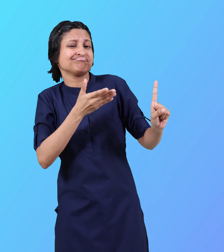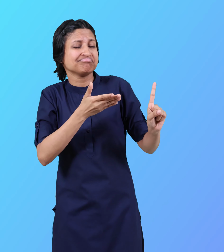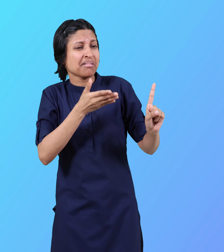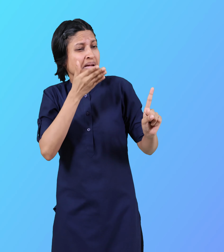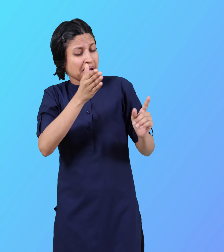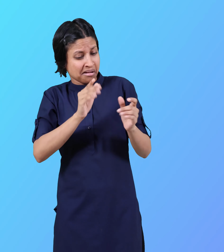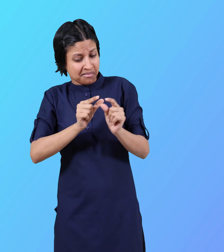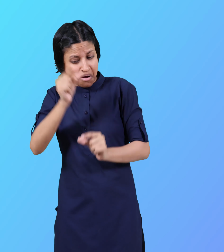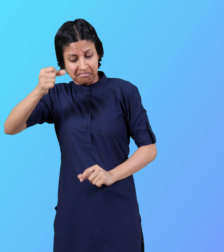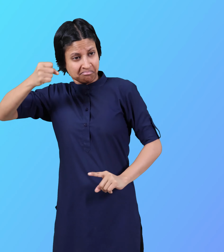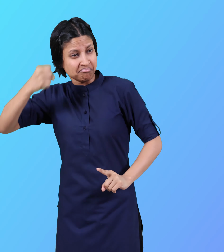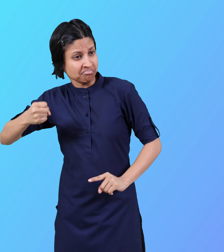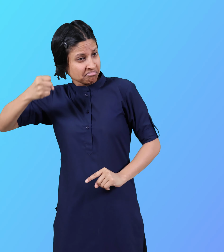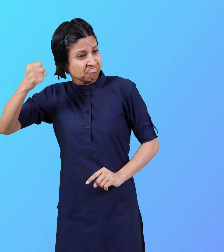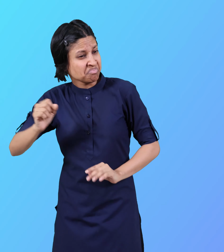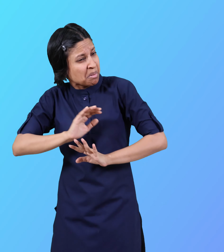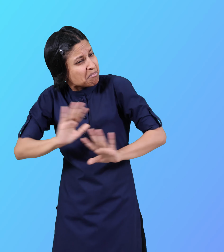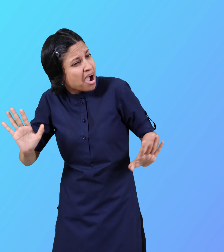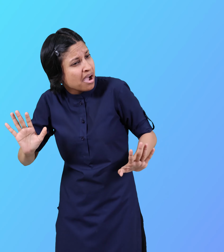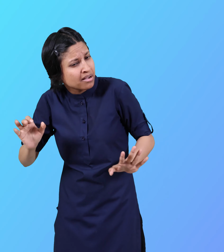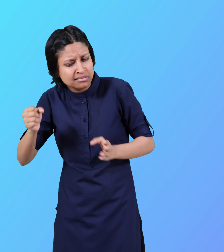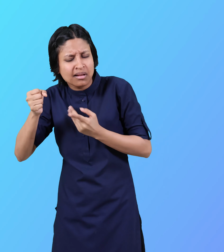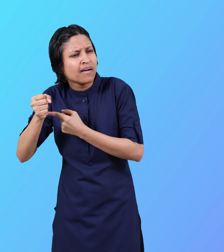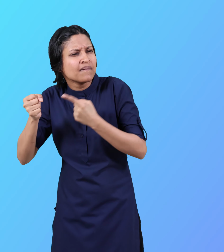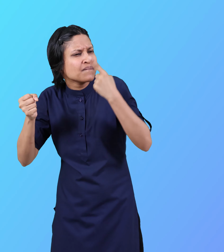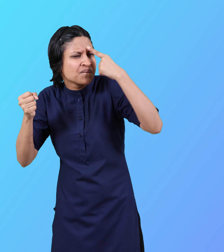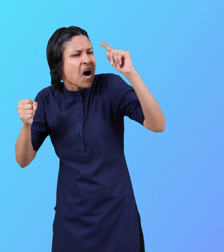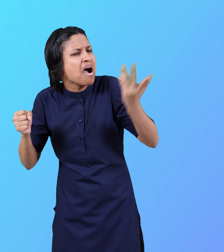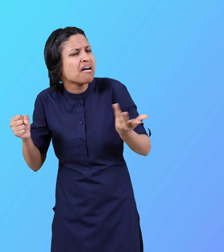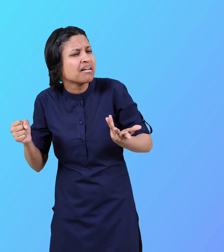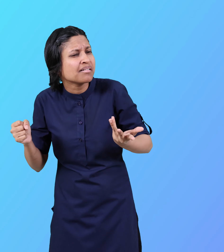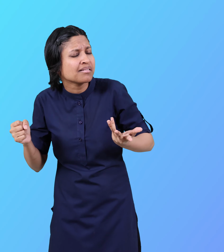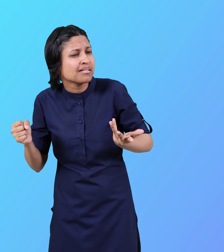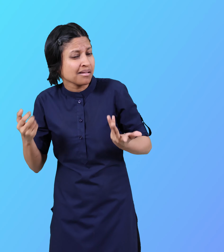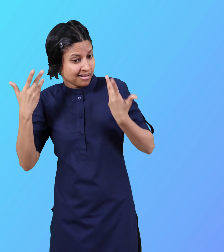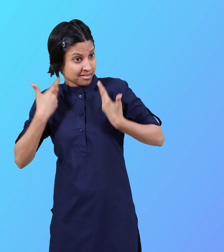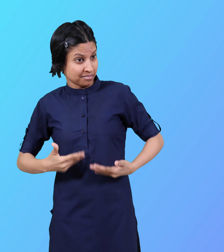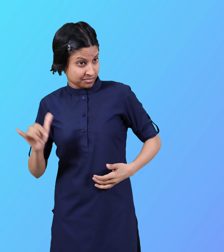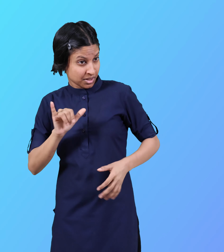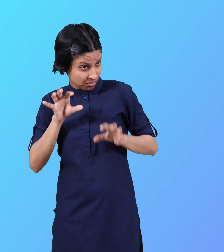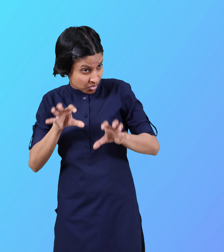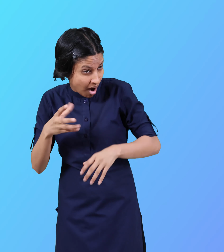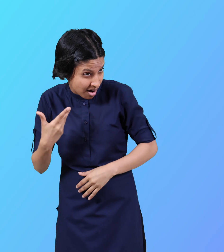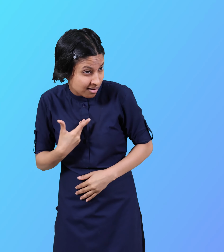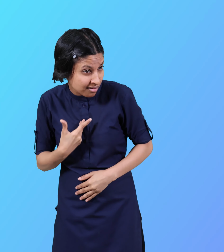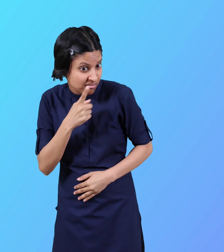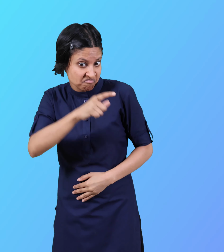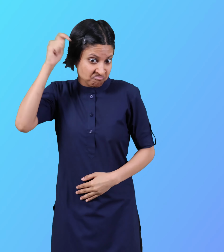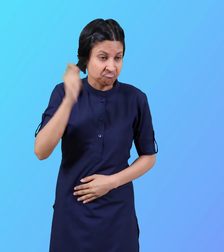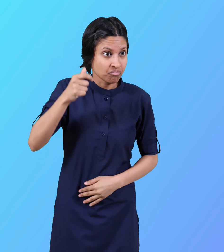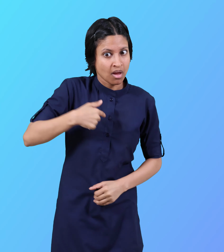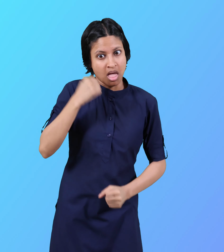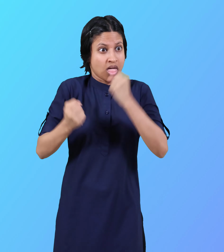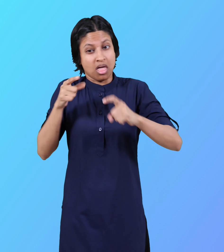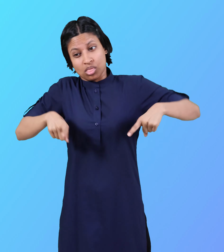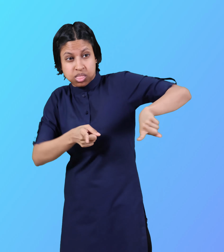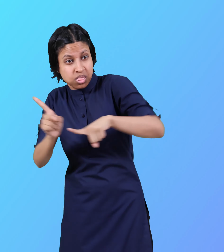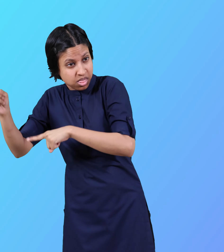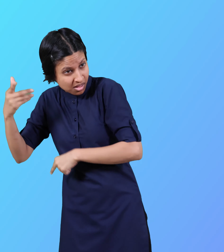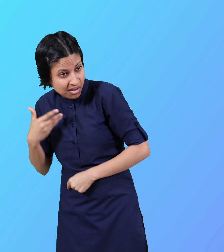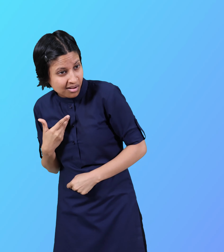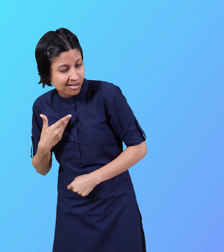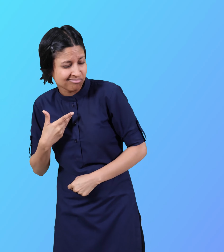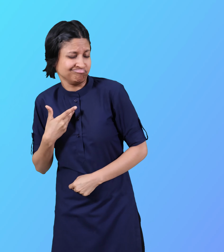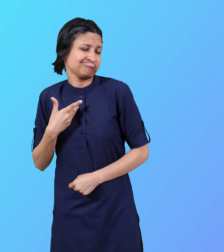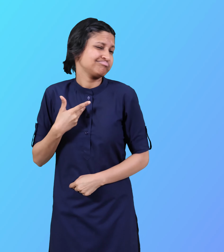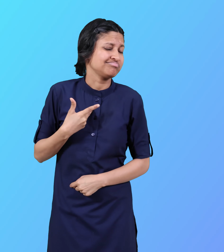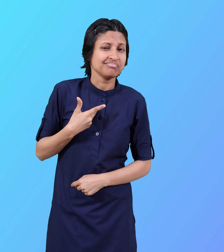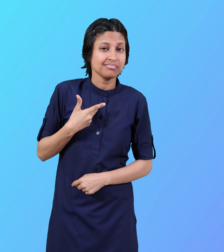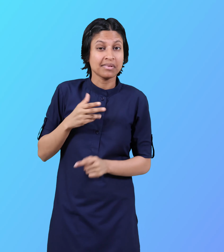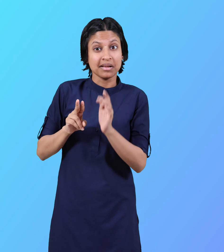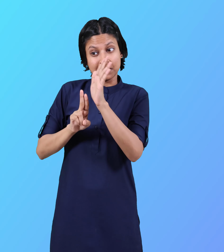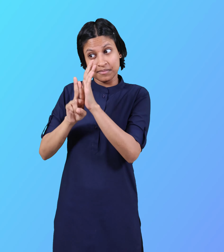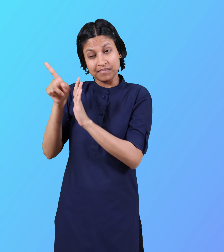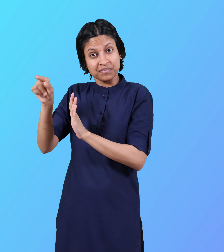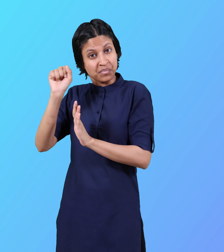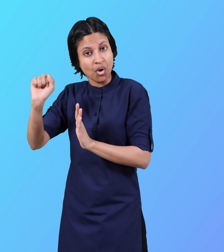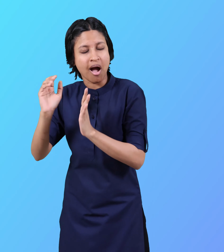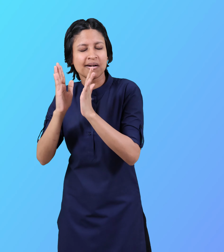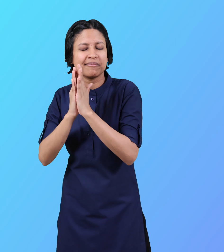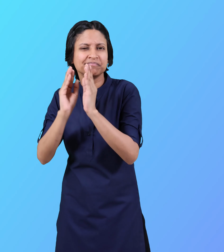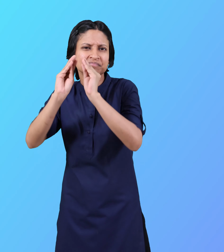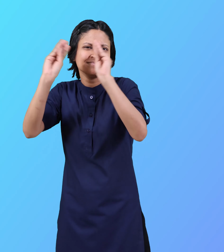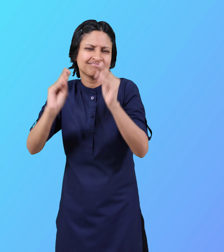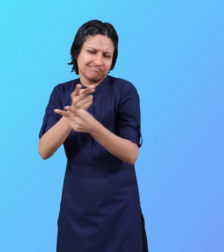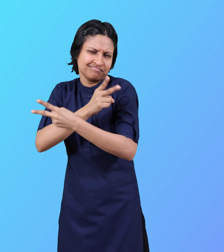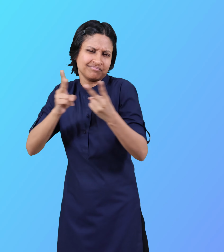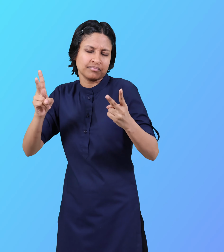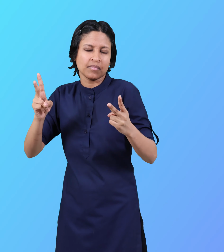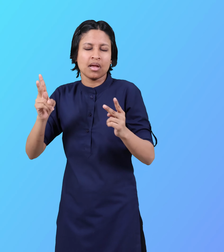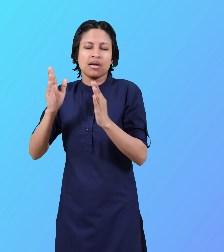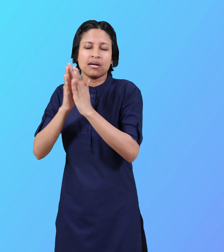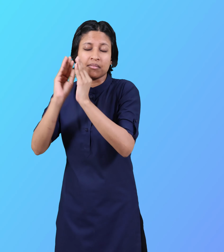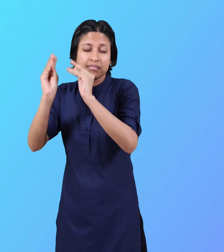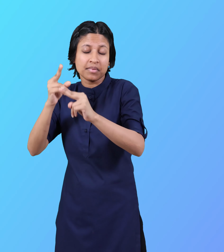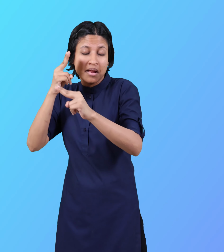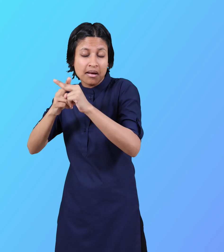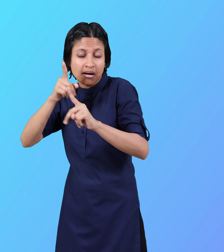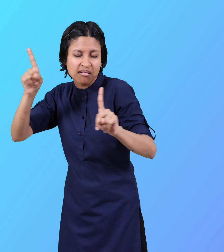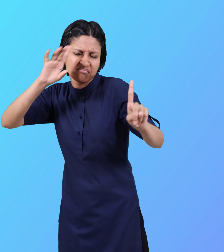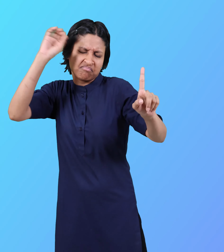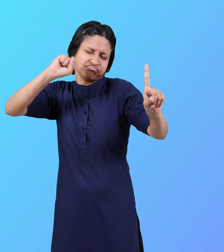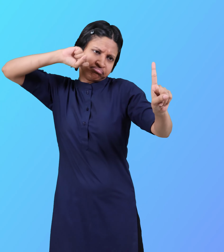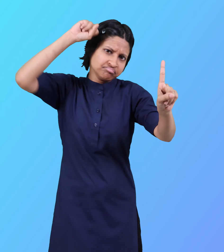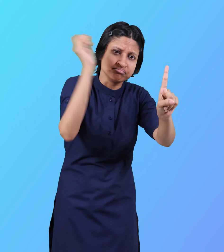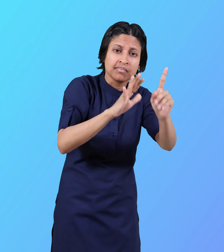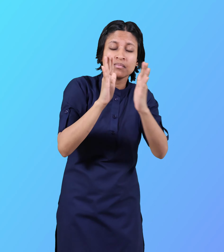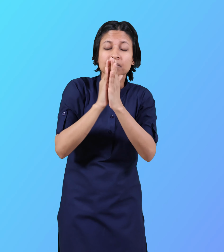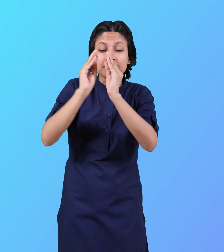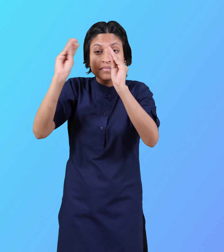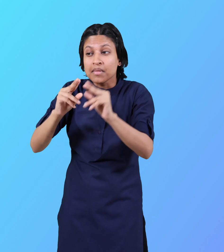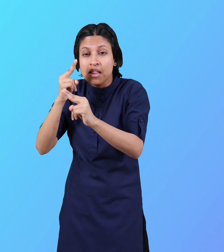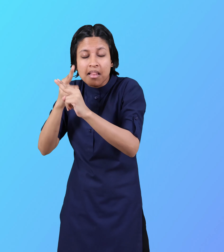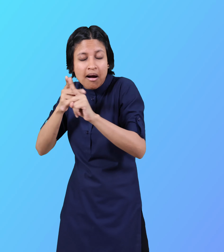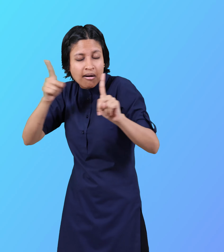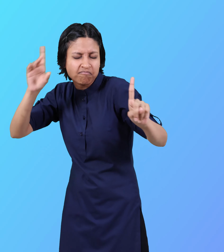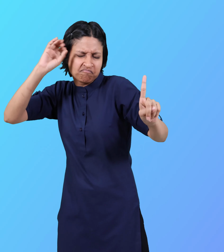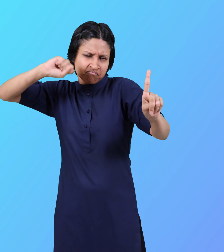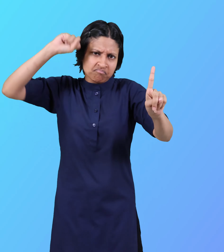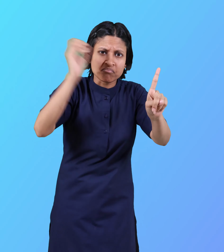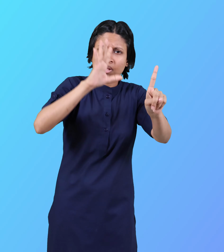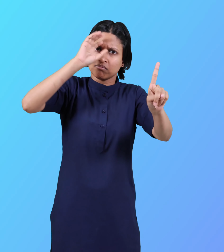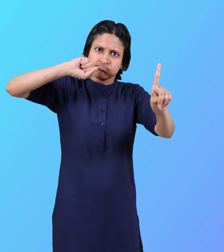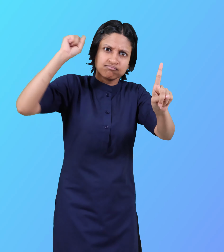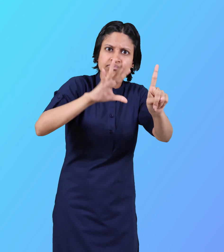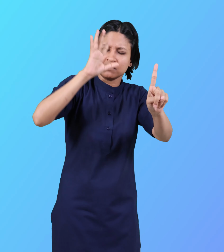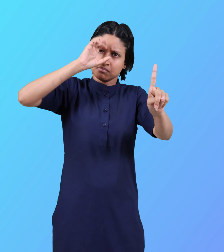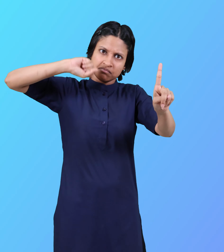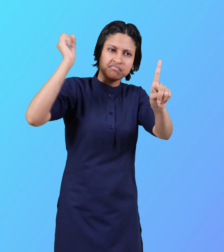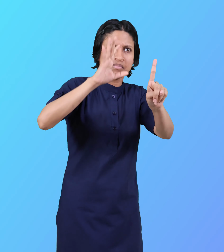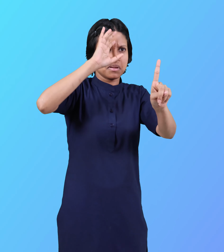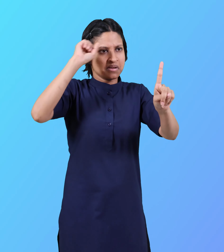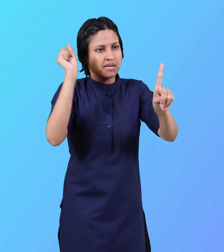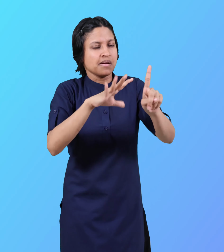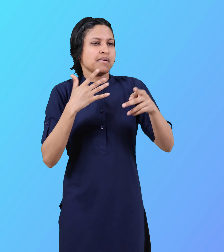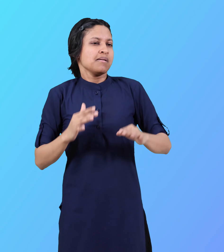He said, “What is that stick for? Did you come to chase me away like a dog?” Then Goliath used the names of his gods to say curses against David.